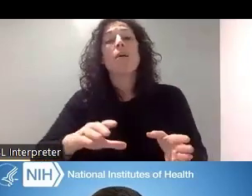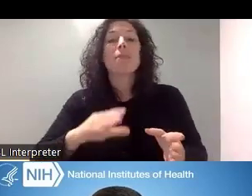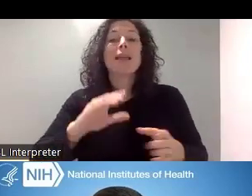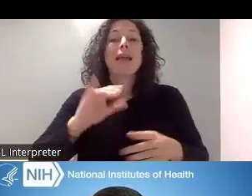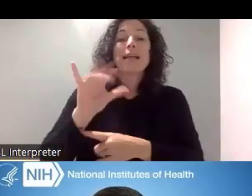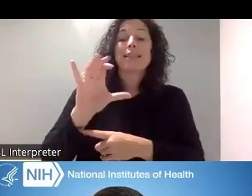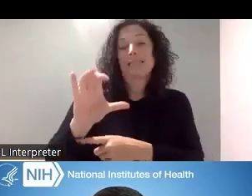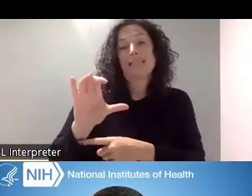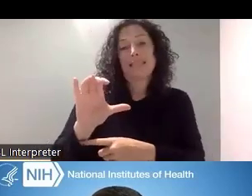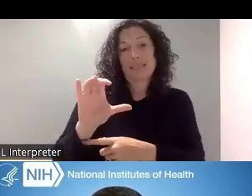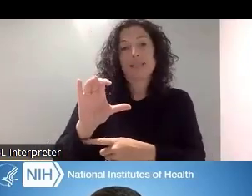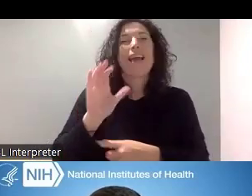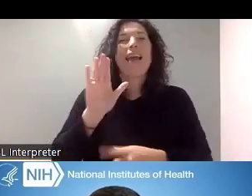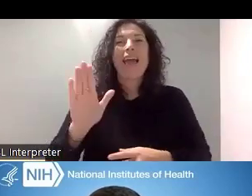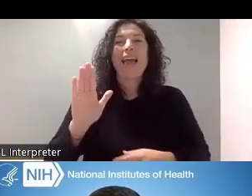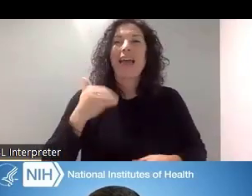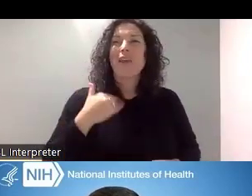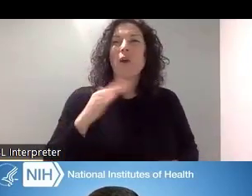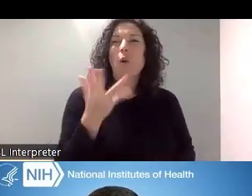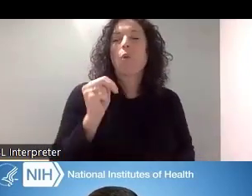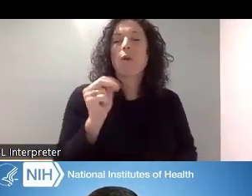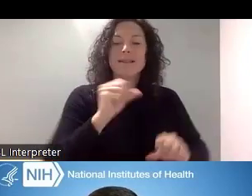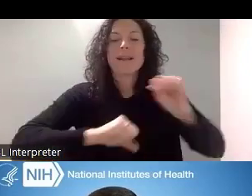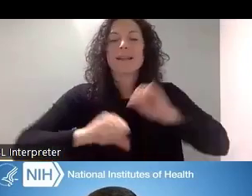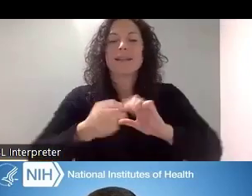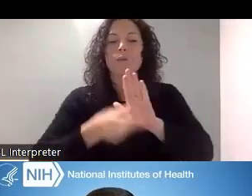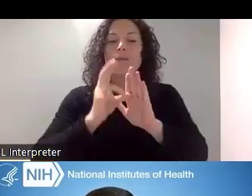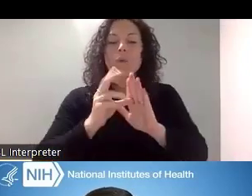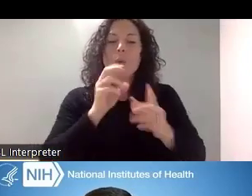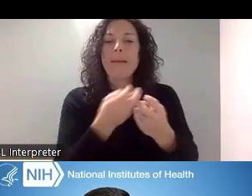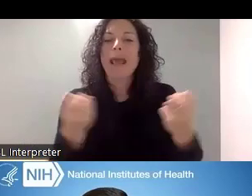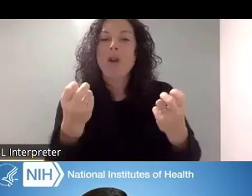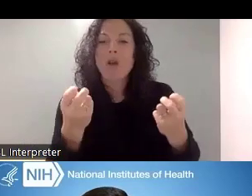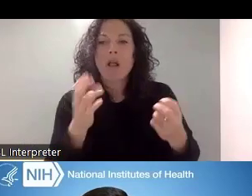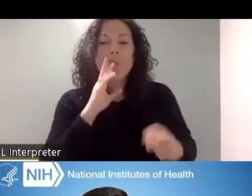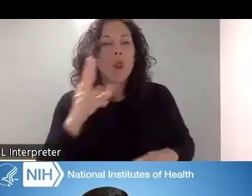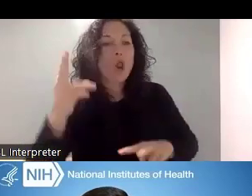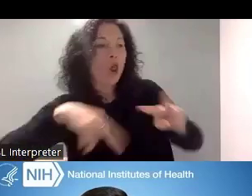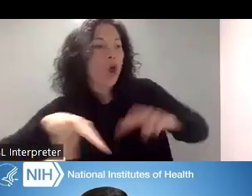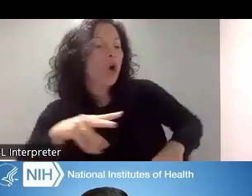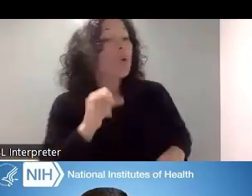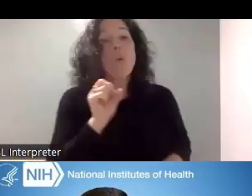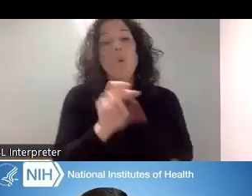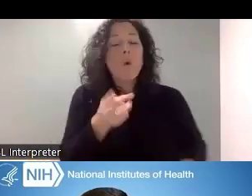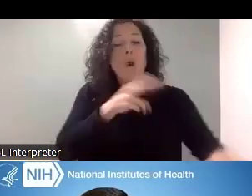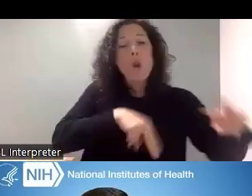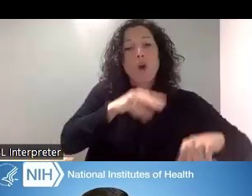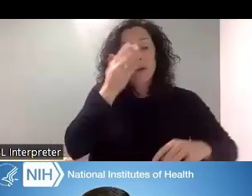so they have their own scientific review panels. In either case, these will be your scientific peers